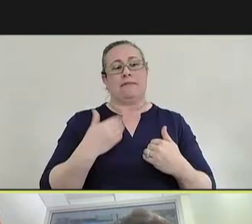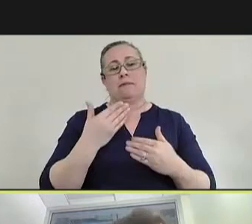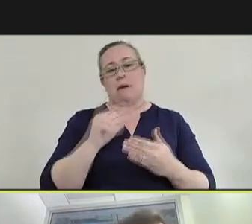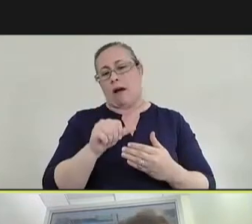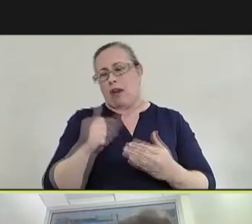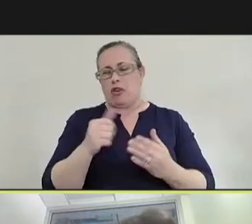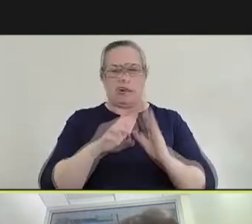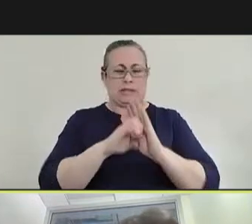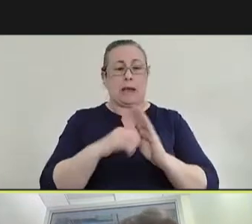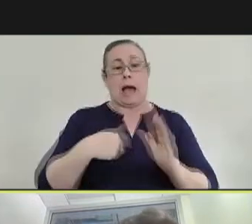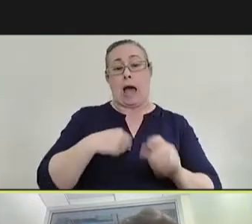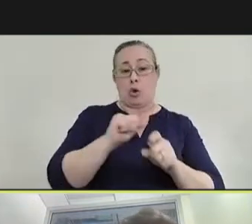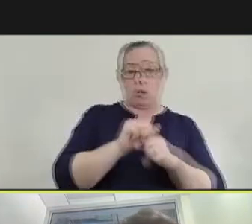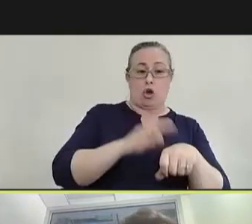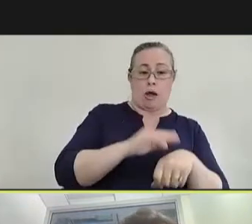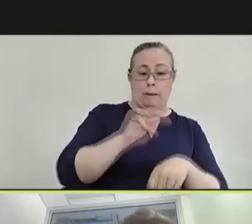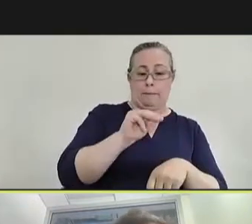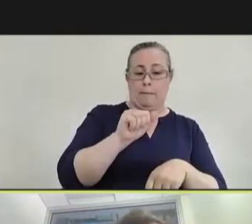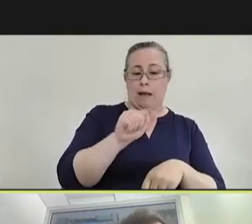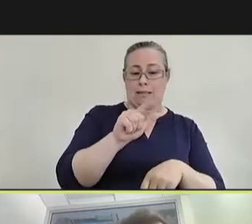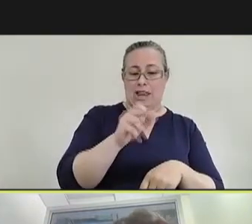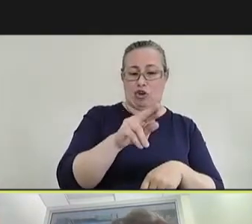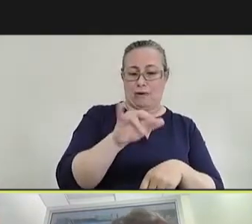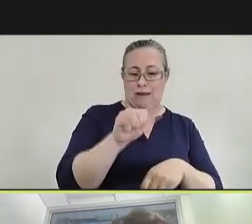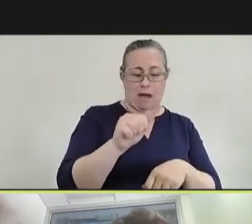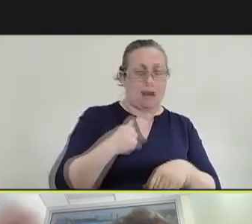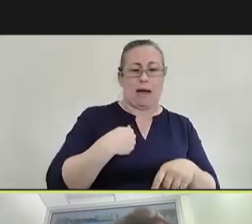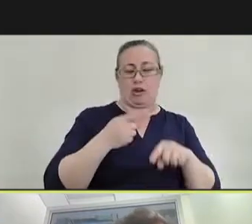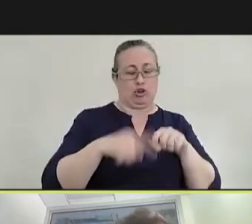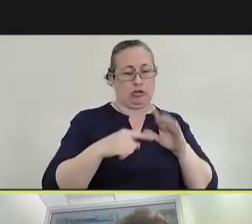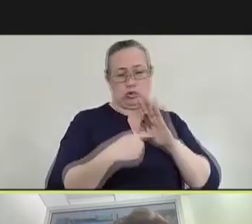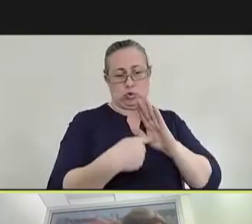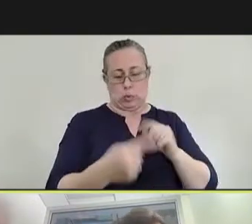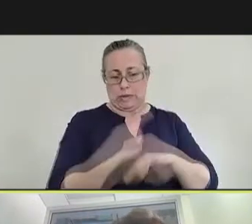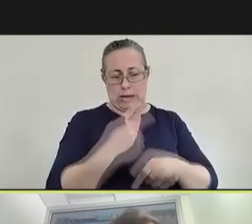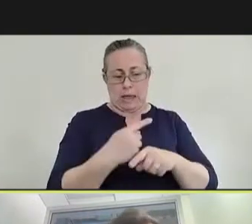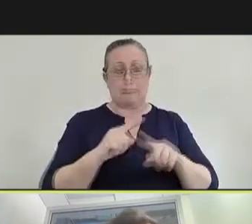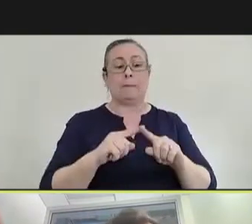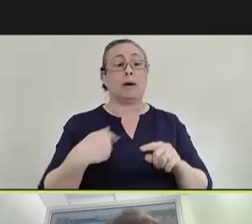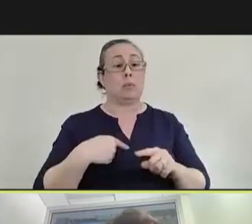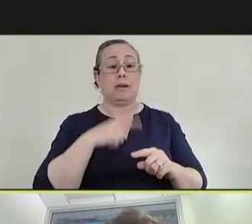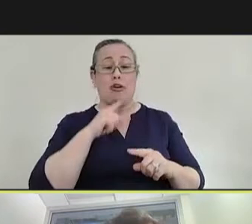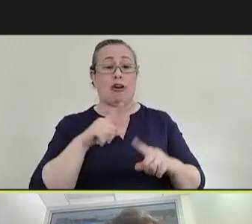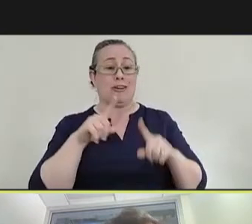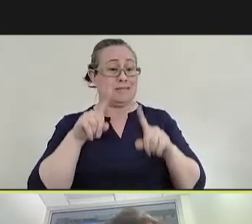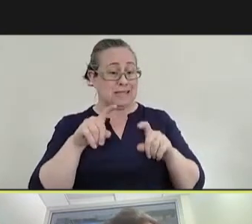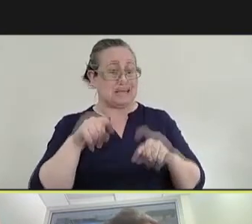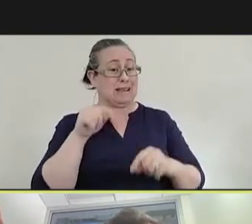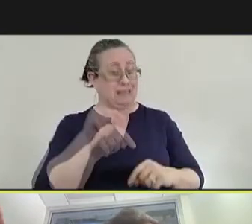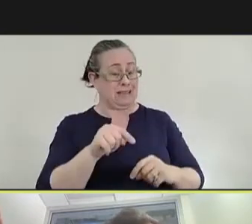so I work on malaria. which I couldn't show today, but we are testing these things out for